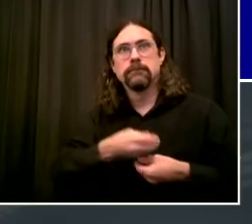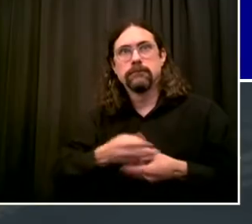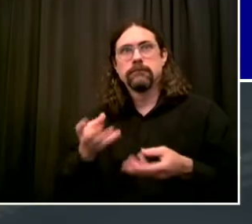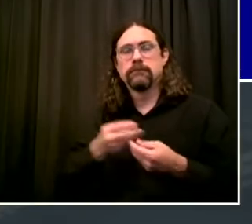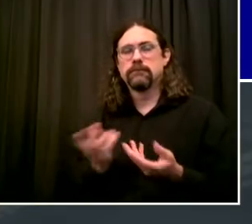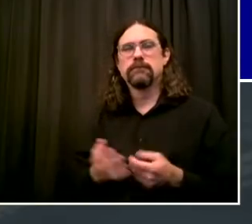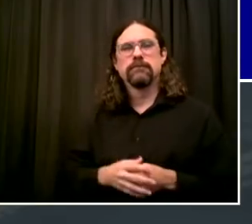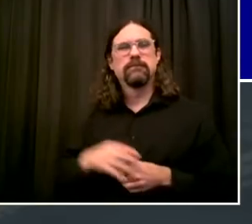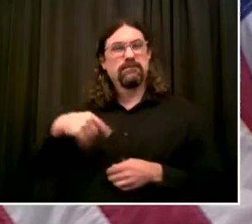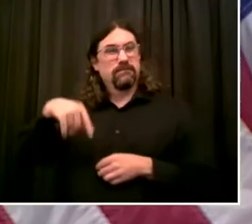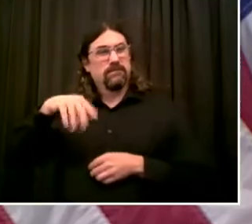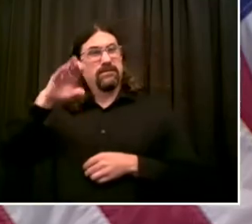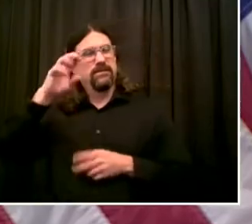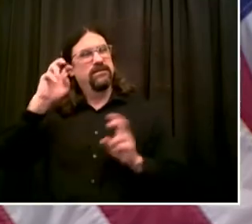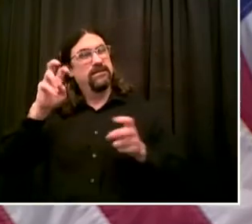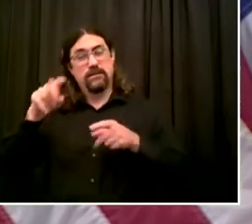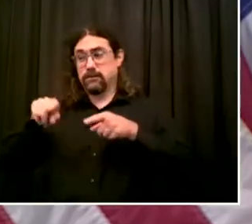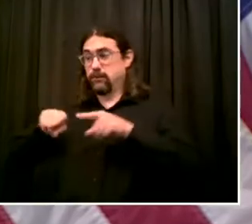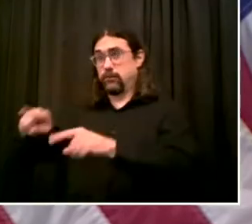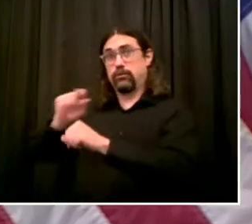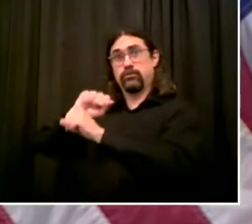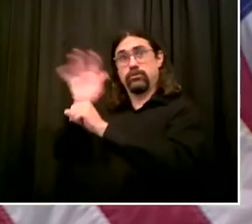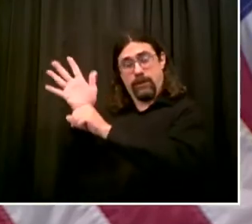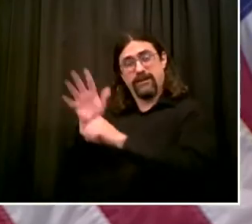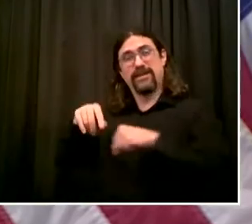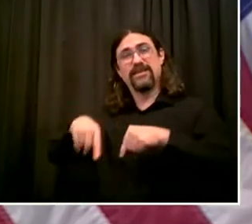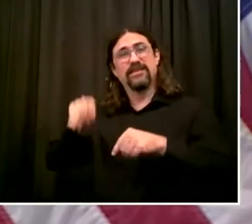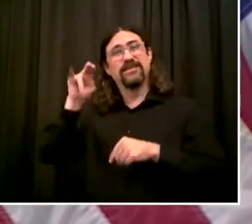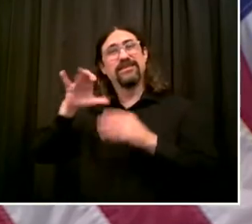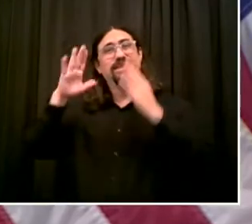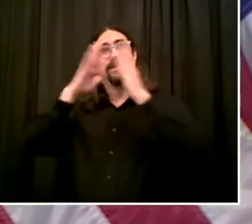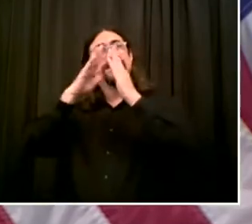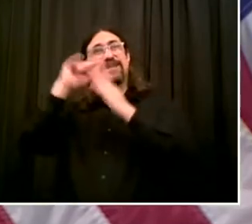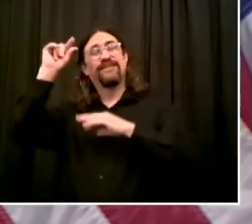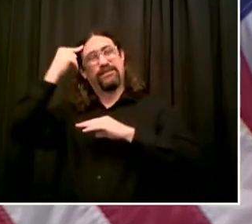MEALS BEING DELIVERED EVERY SINGLE DAY, ALL THE RINGS TT HA THE CITY IS DOING, WE ARE DOING ALONE.